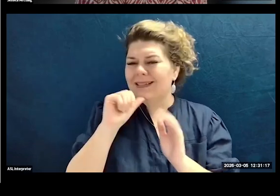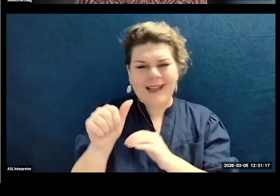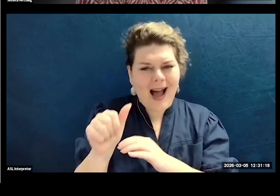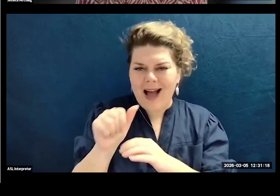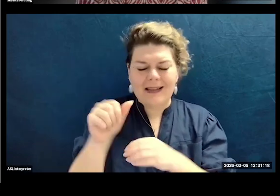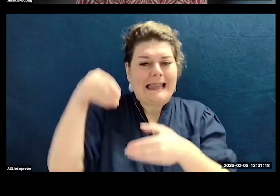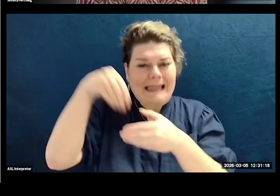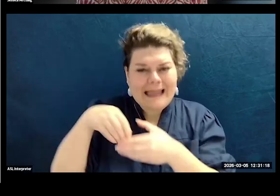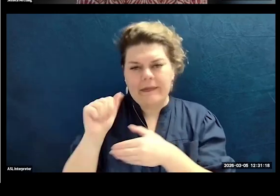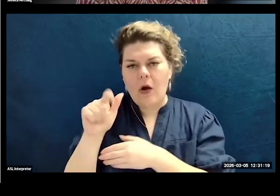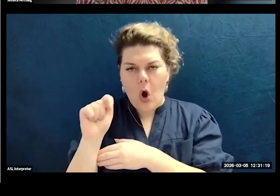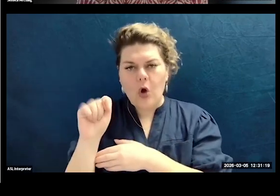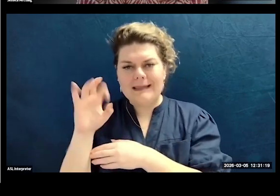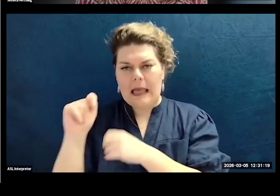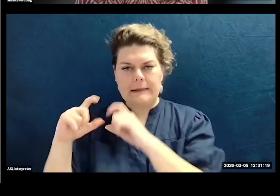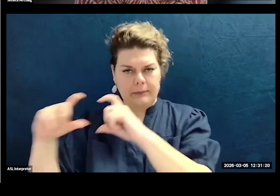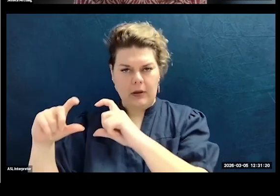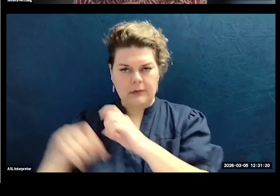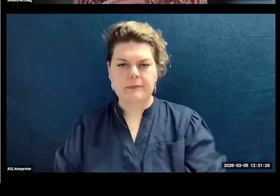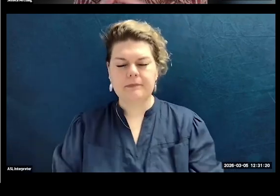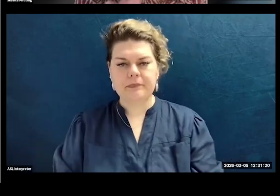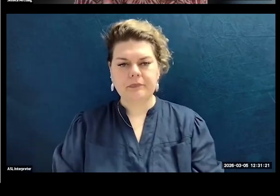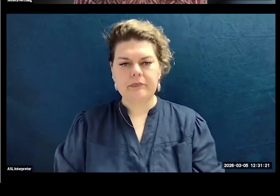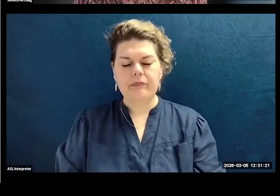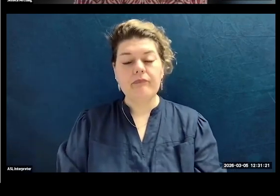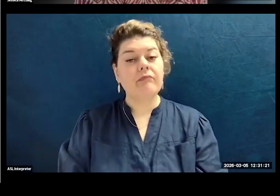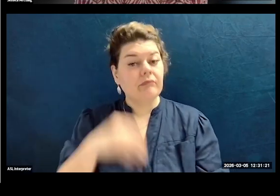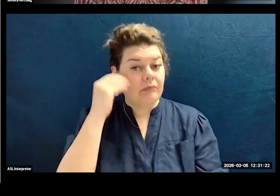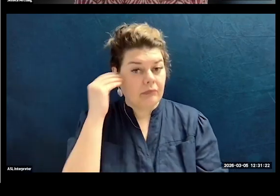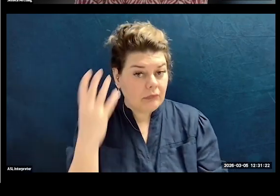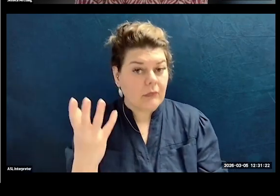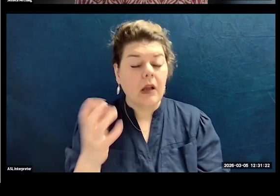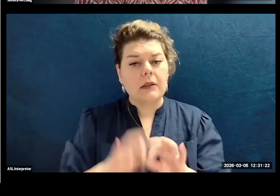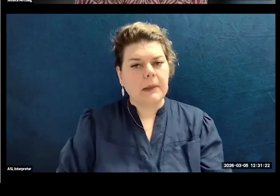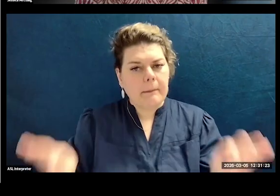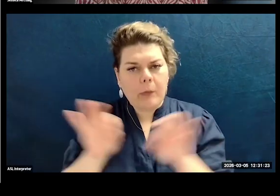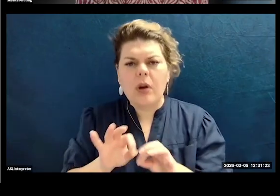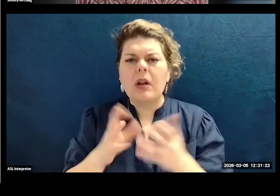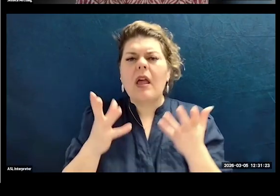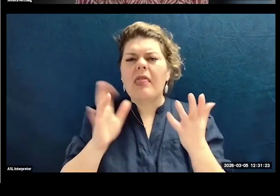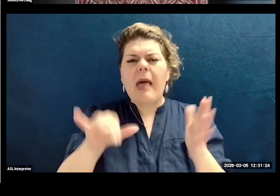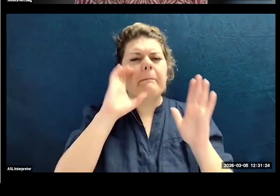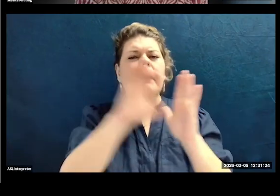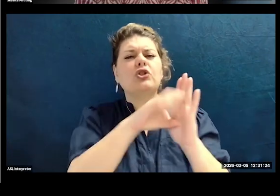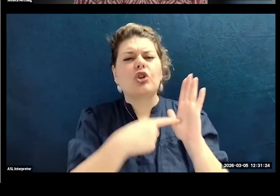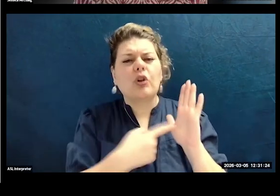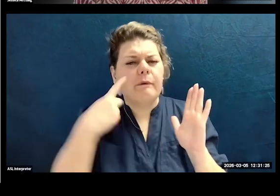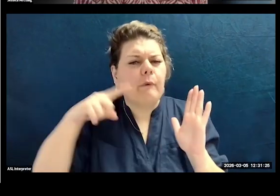right into that alt text field. It's important to reflect the essential content and purpose of the image,